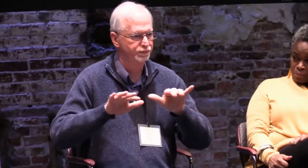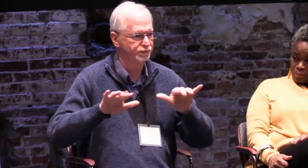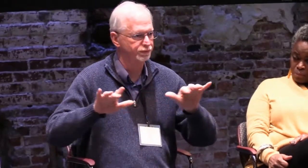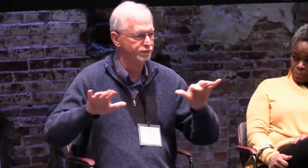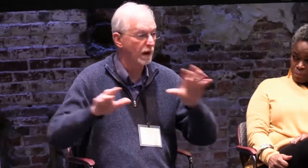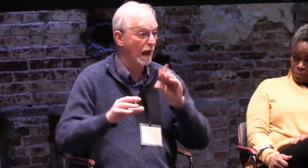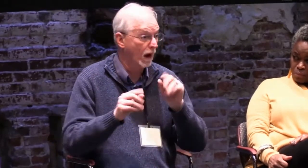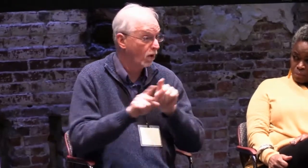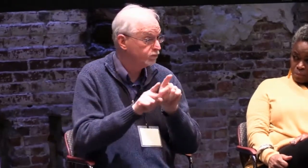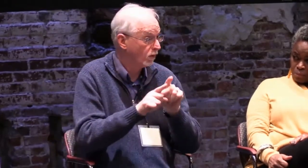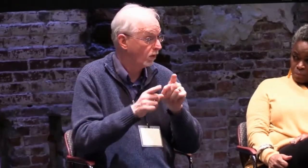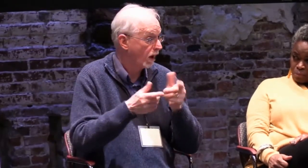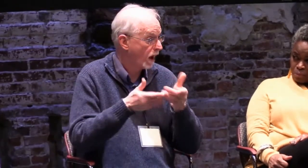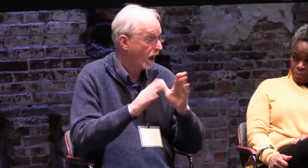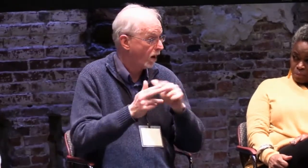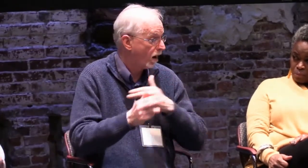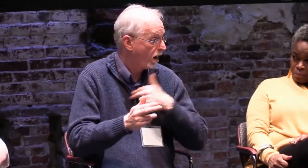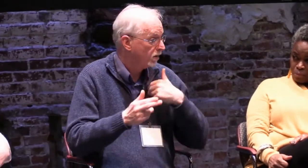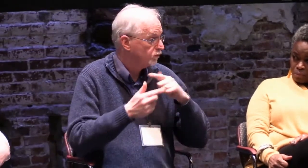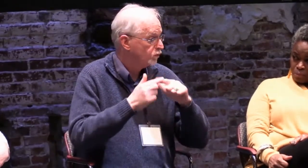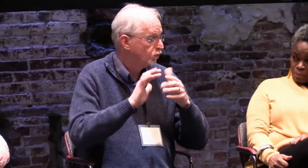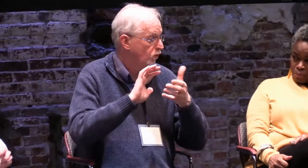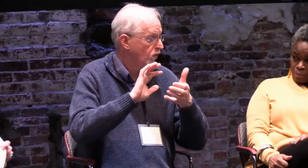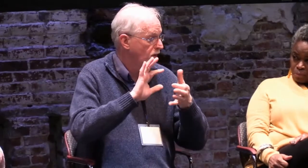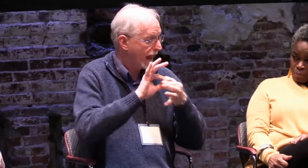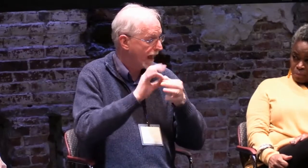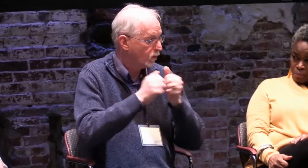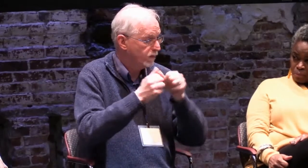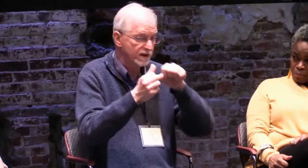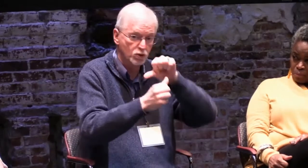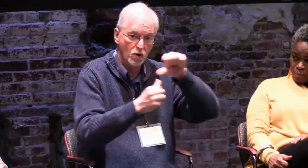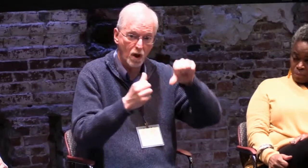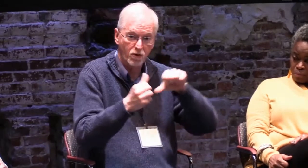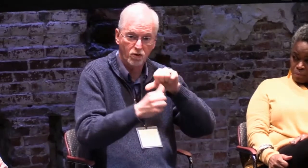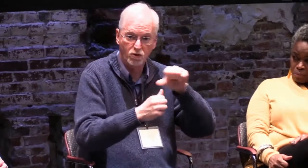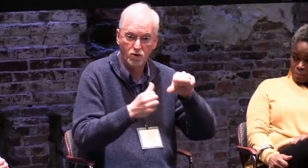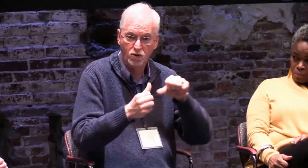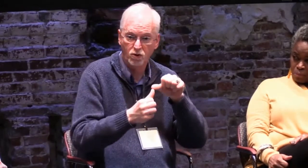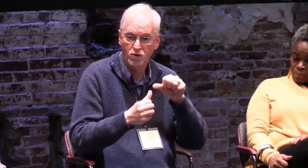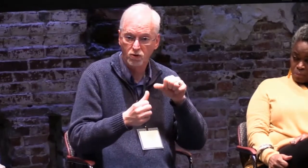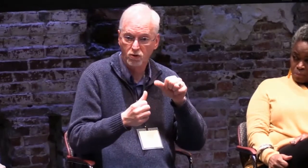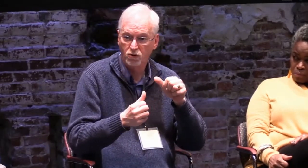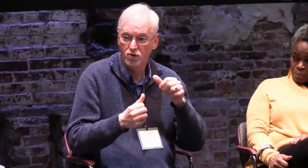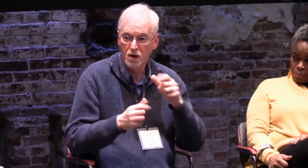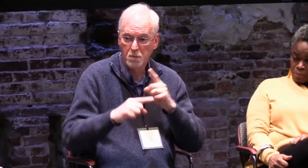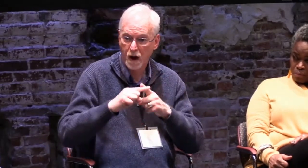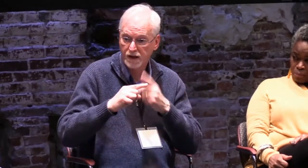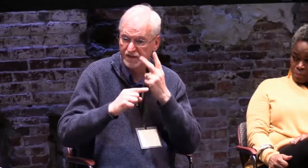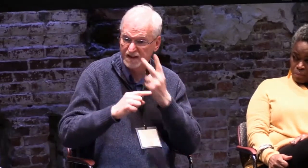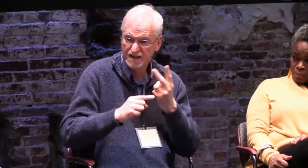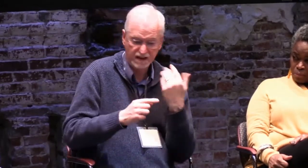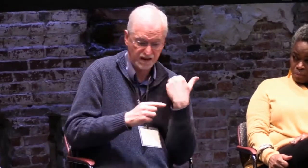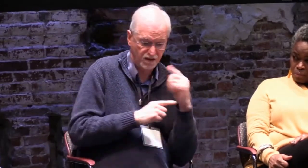actually was a benefit in helping us get information out there, and learning from each other,